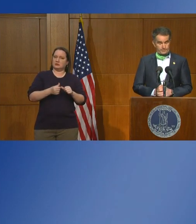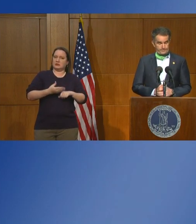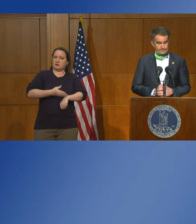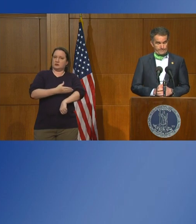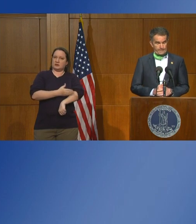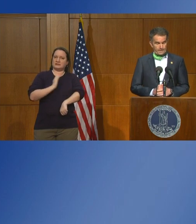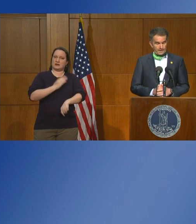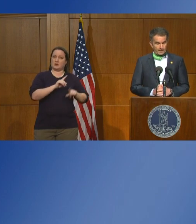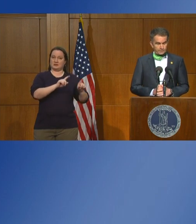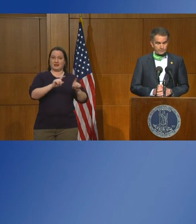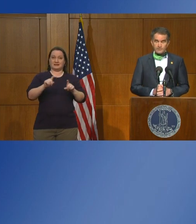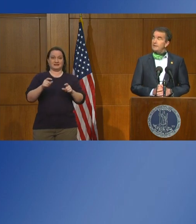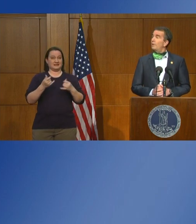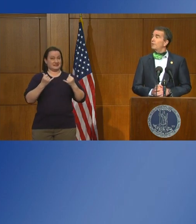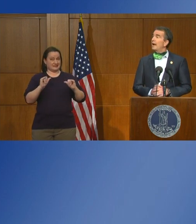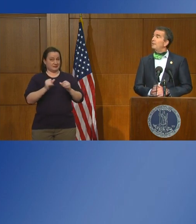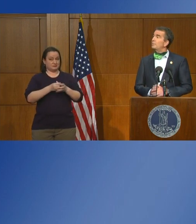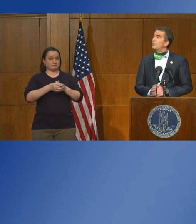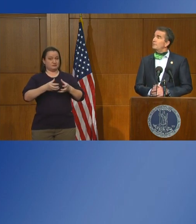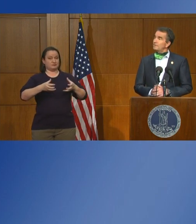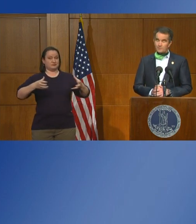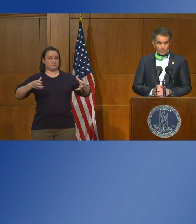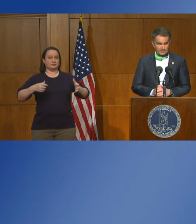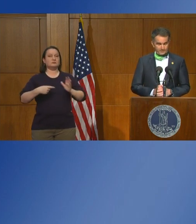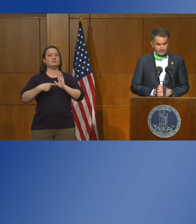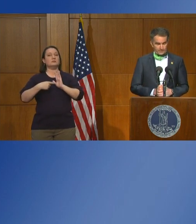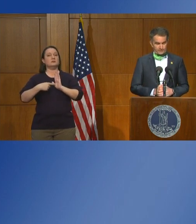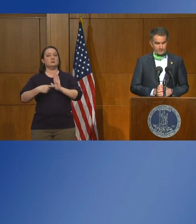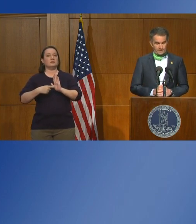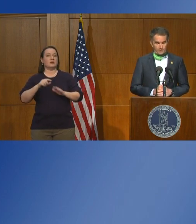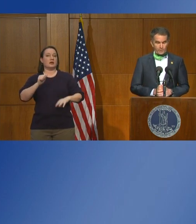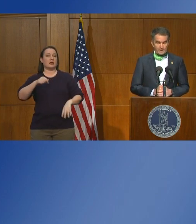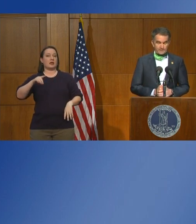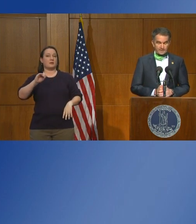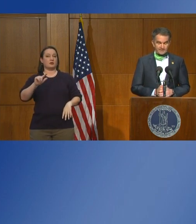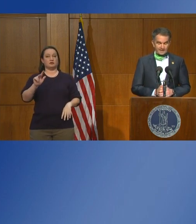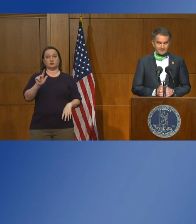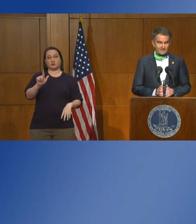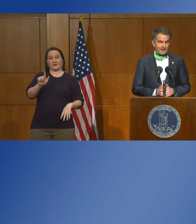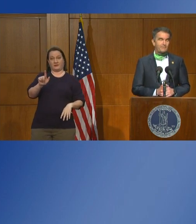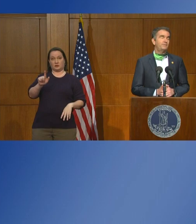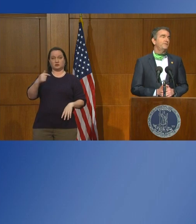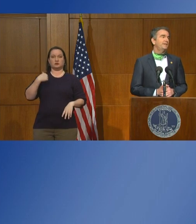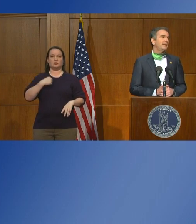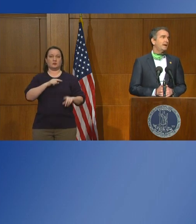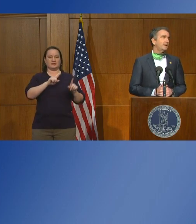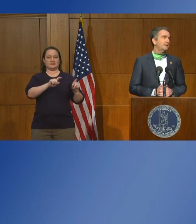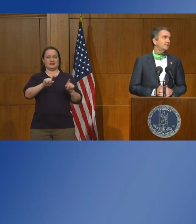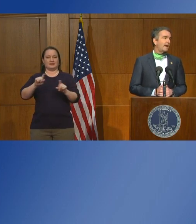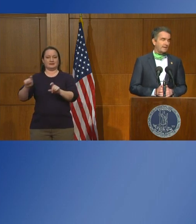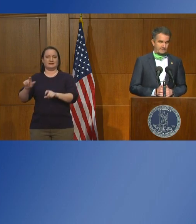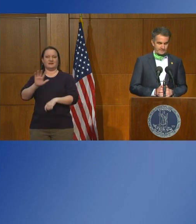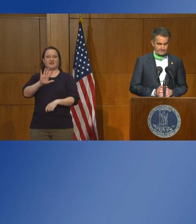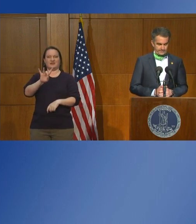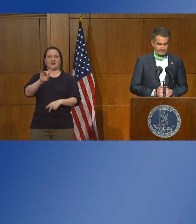TESTING. I'D LIKE TO SHOW YOU A FEW EXAMPLES. AS YOU SEE ON